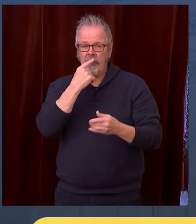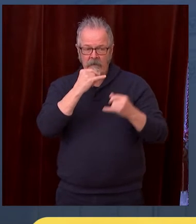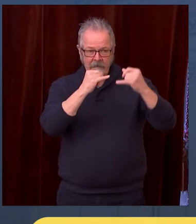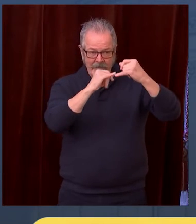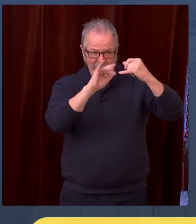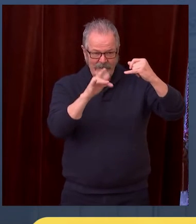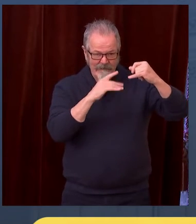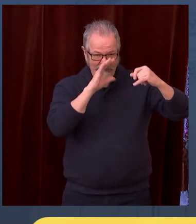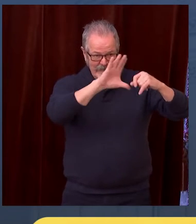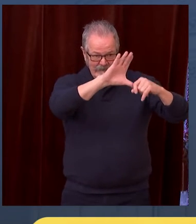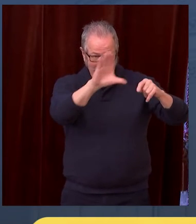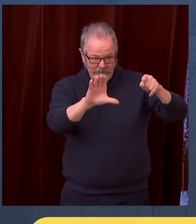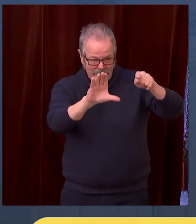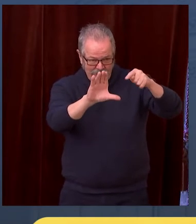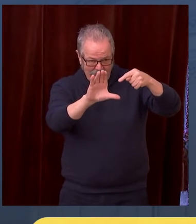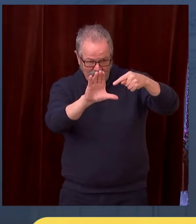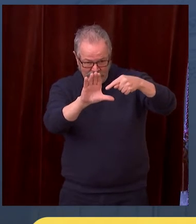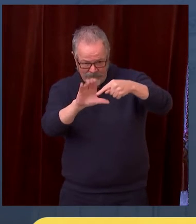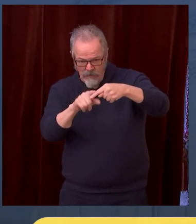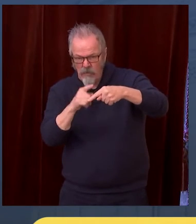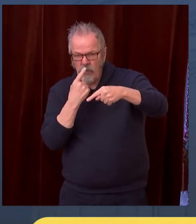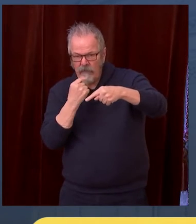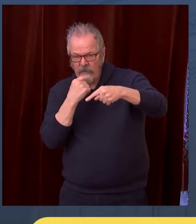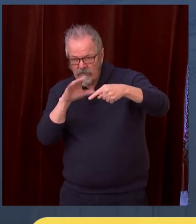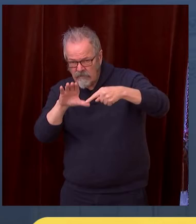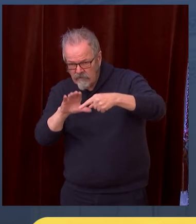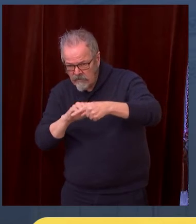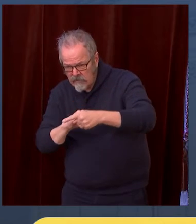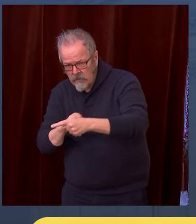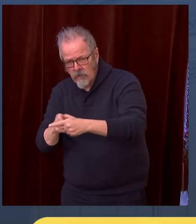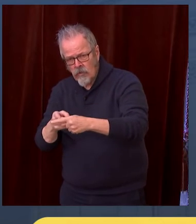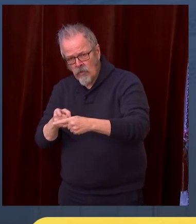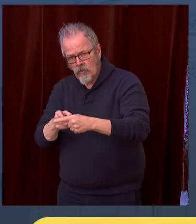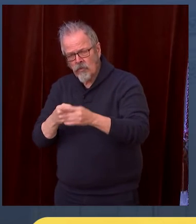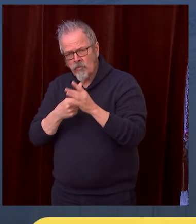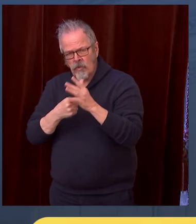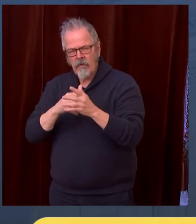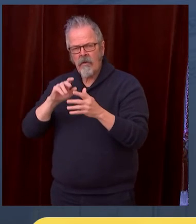represents the midline if you will of the projected hospitalizations